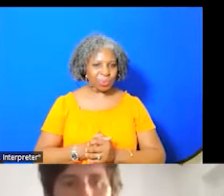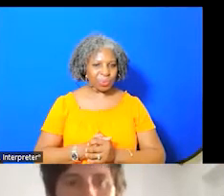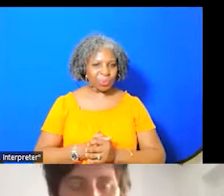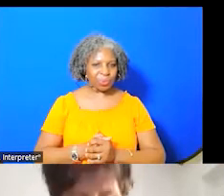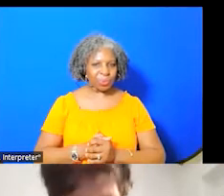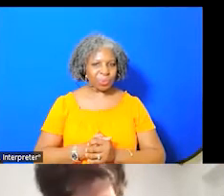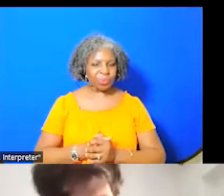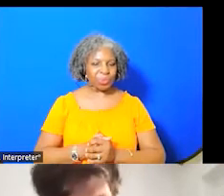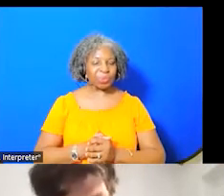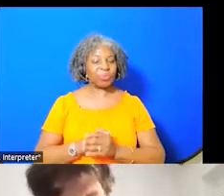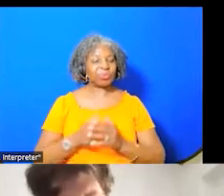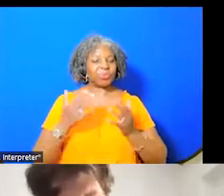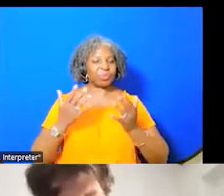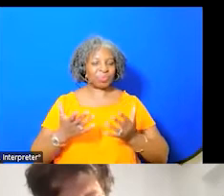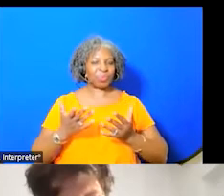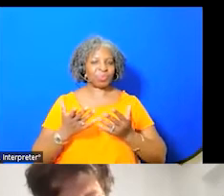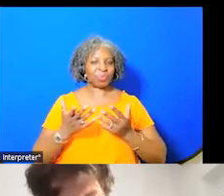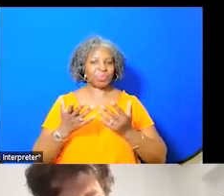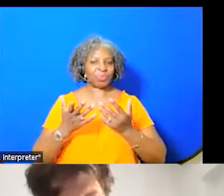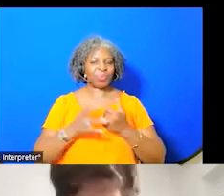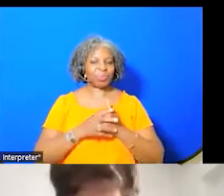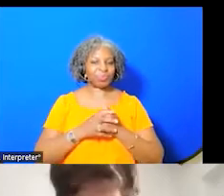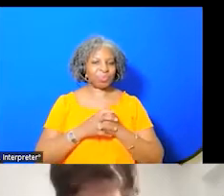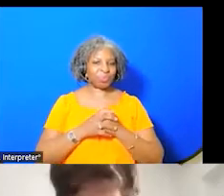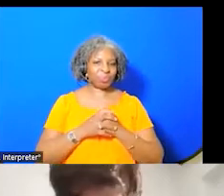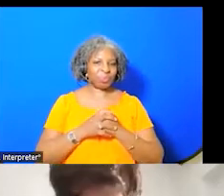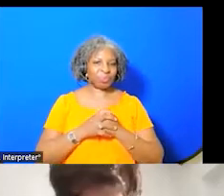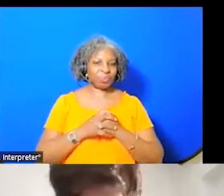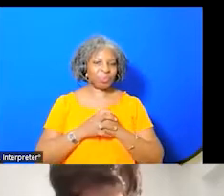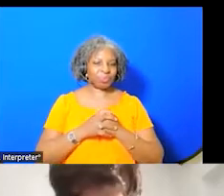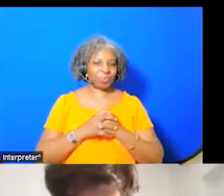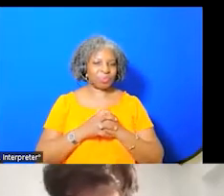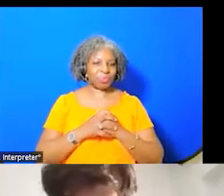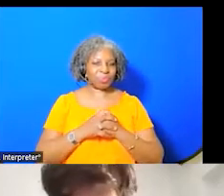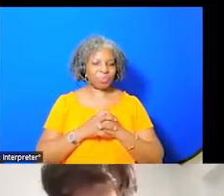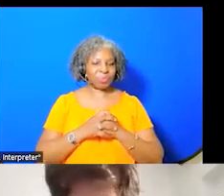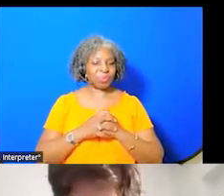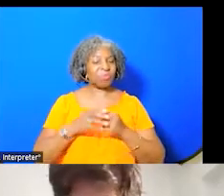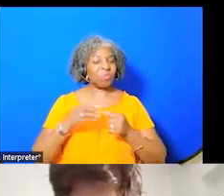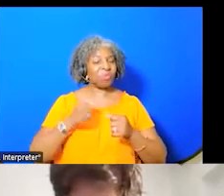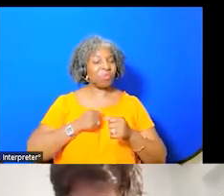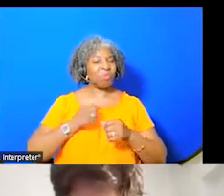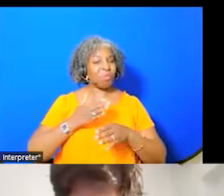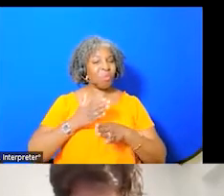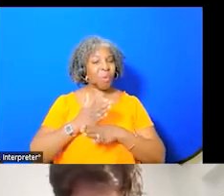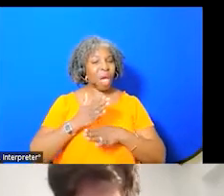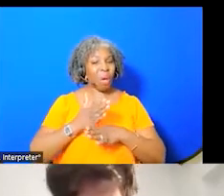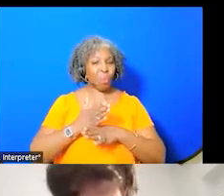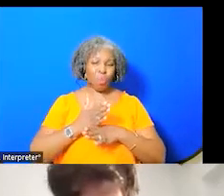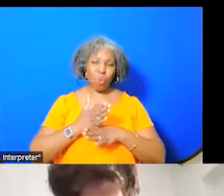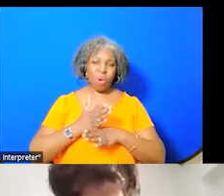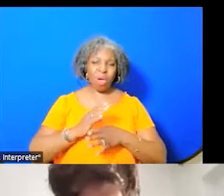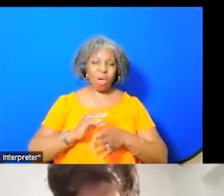Yes, so yeah, the work I do creates foundations or platforms for